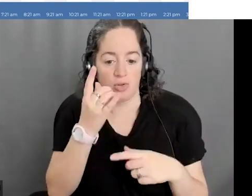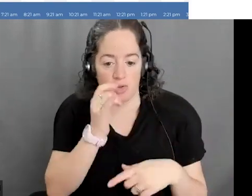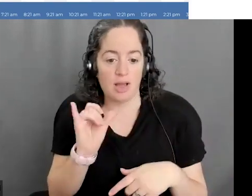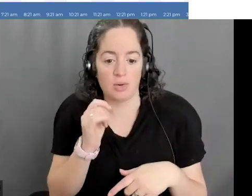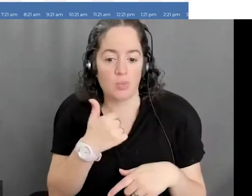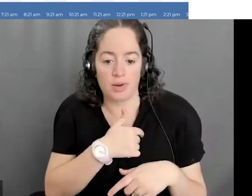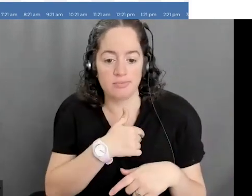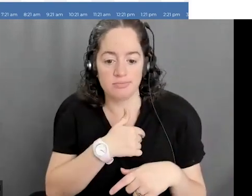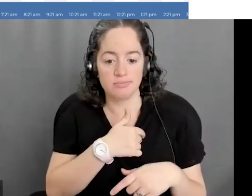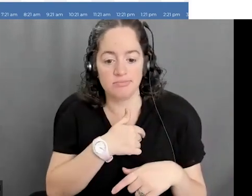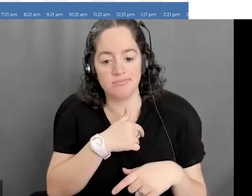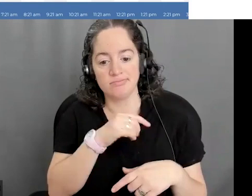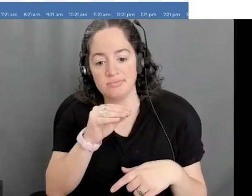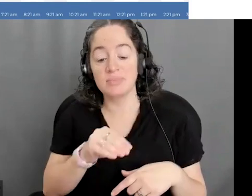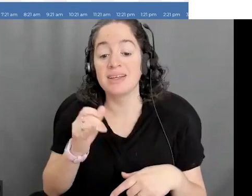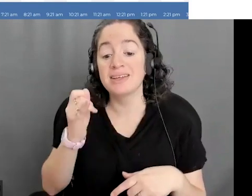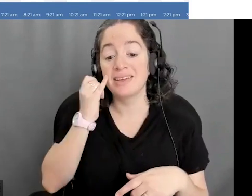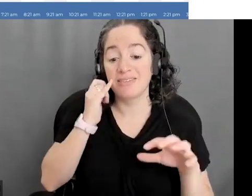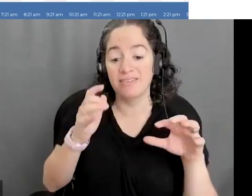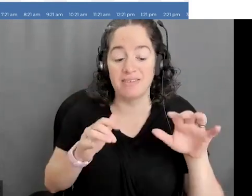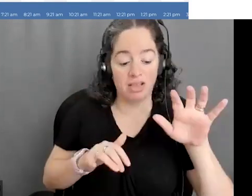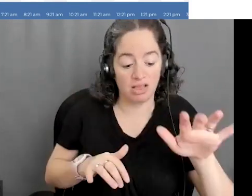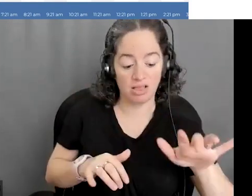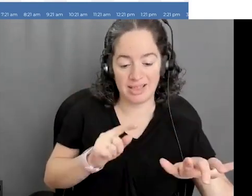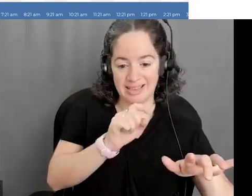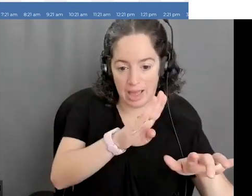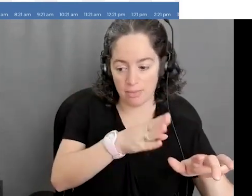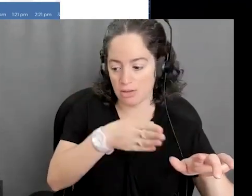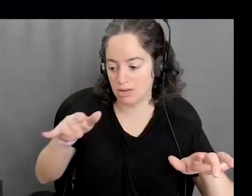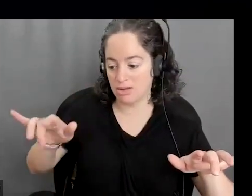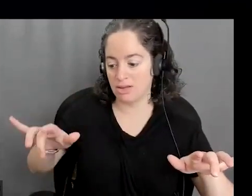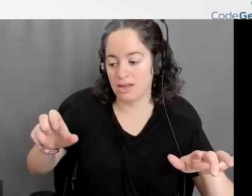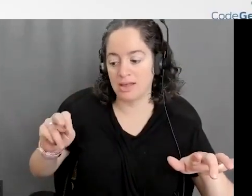and I can use Enter and Space to interact with those buttons that are there.